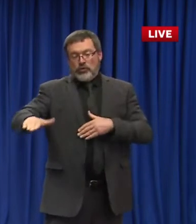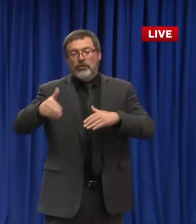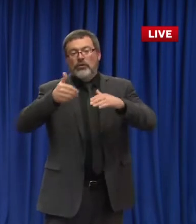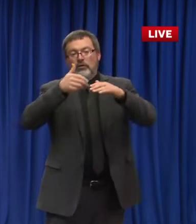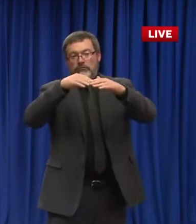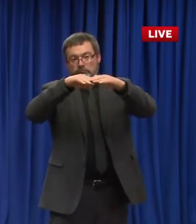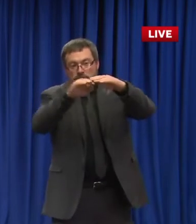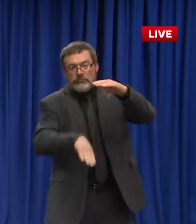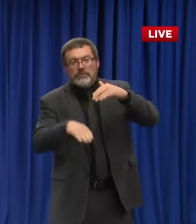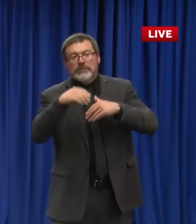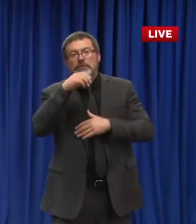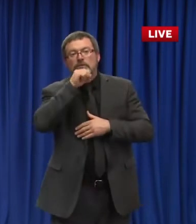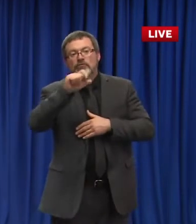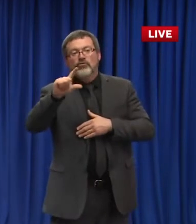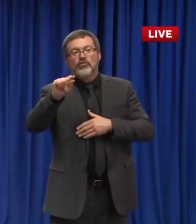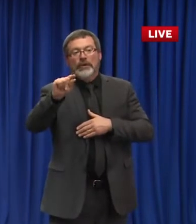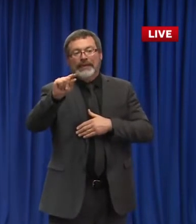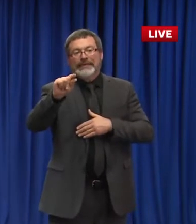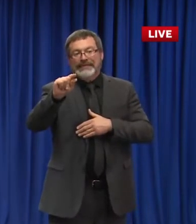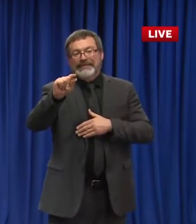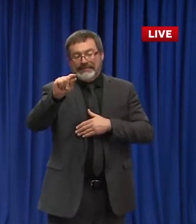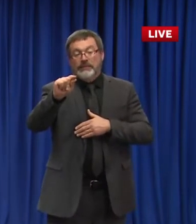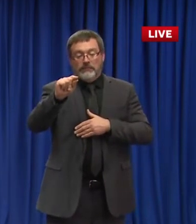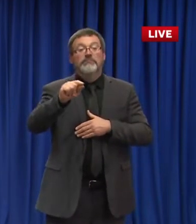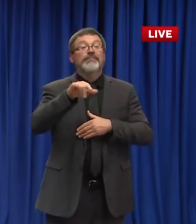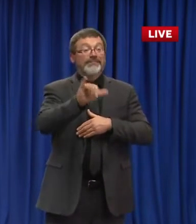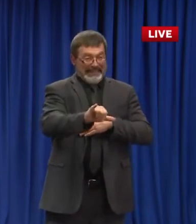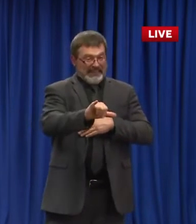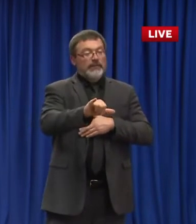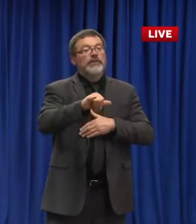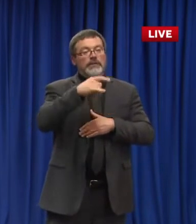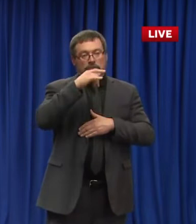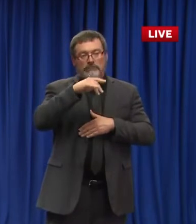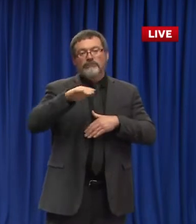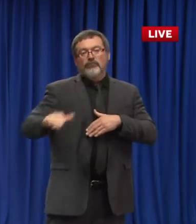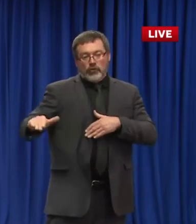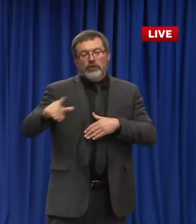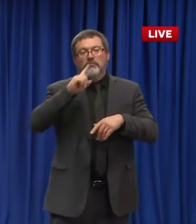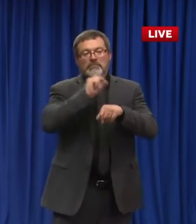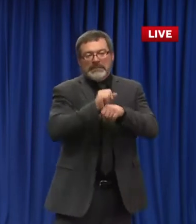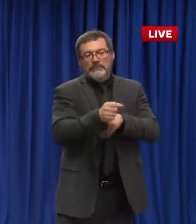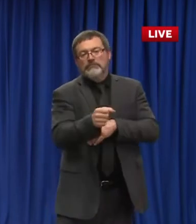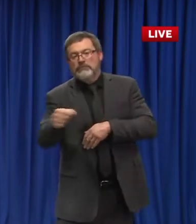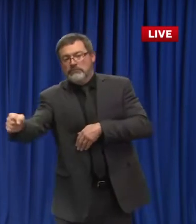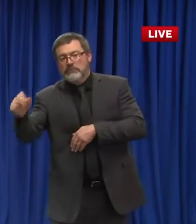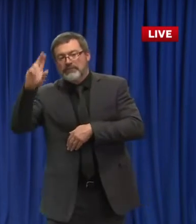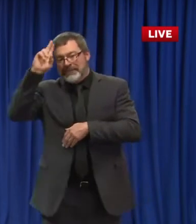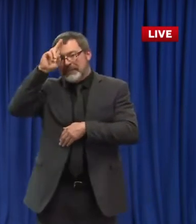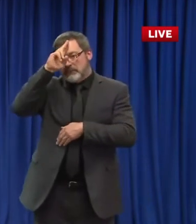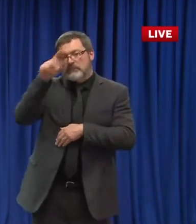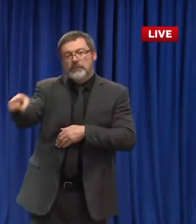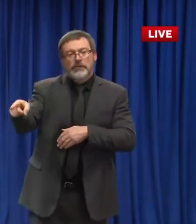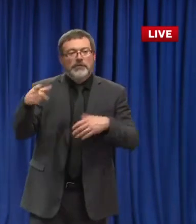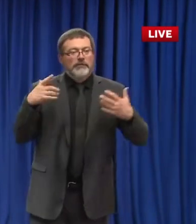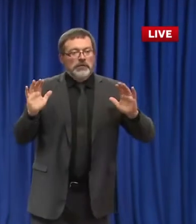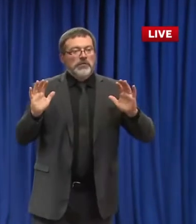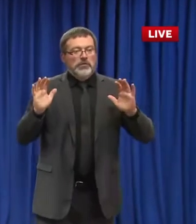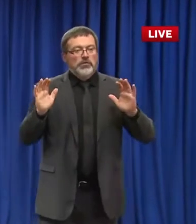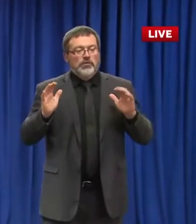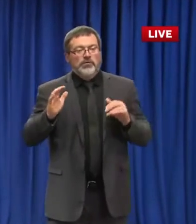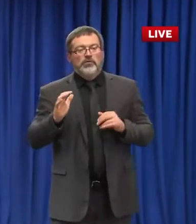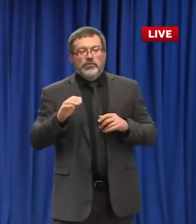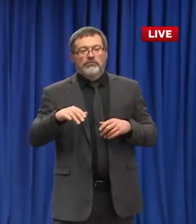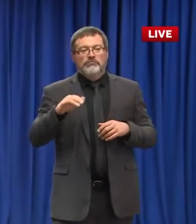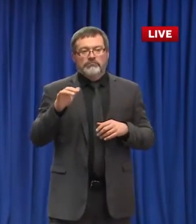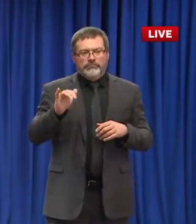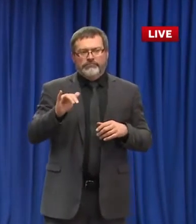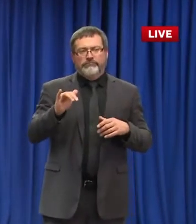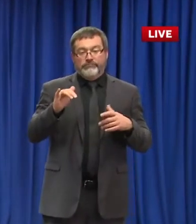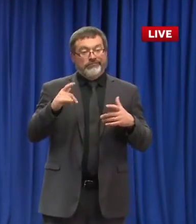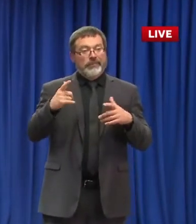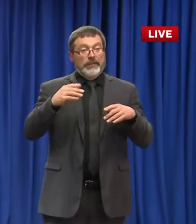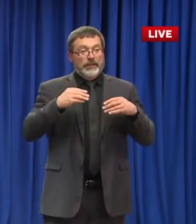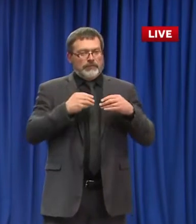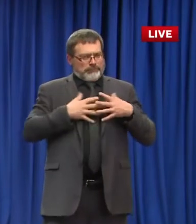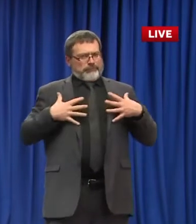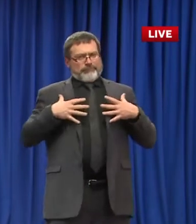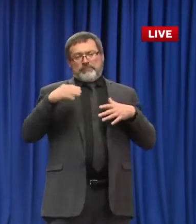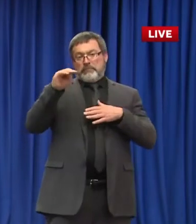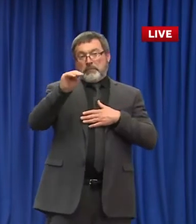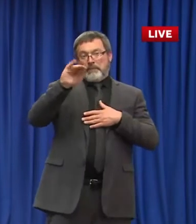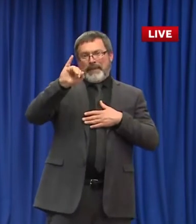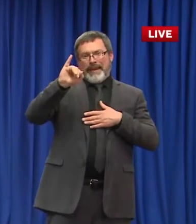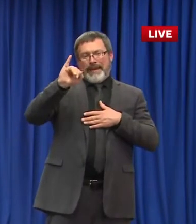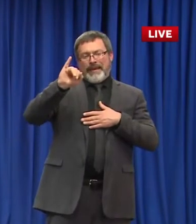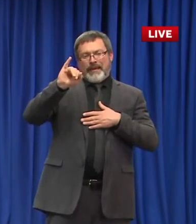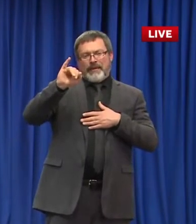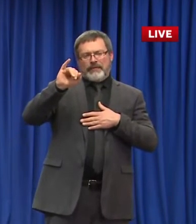UNDER THE AGE OF 20 FROM HILLSBOROUGH COUNTY WHO WAS HOSPITALIZED WITH THIS SYNDROME WITH SYMPTOMS CONSISTENT WITH THE NATIONAL CASE CRITERIA AND THEN S NATIONAL CASE DEFINITION